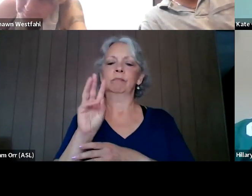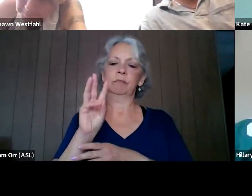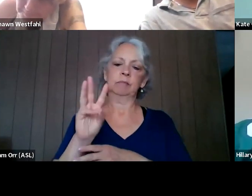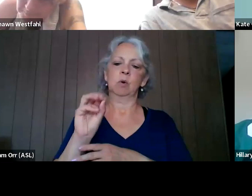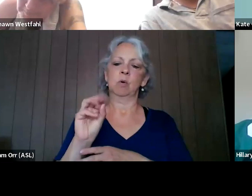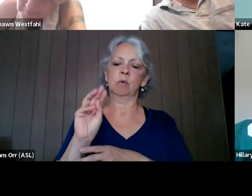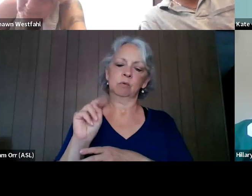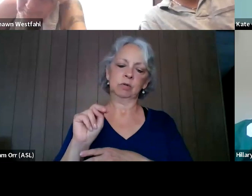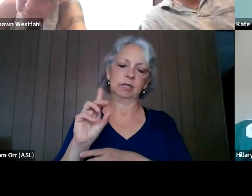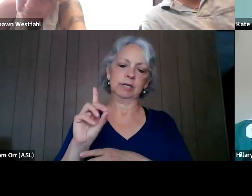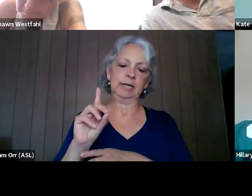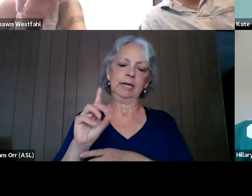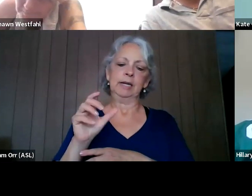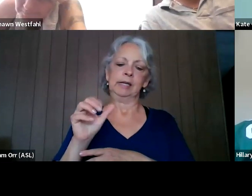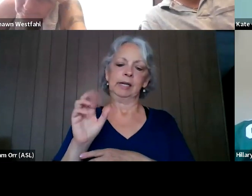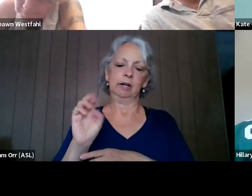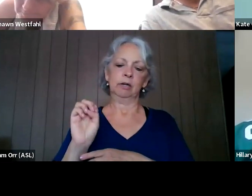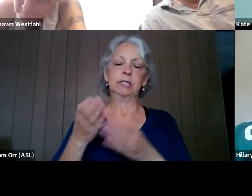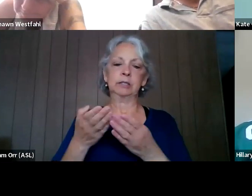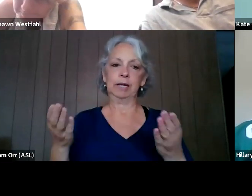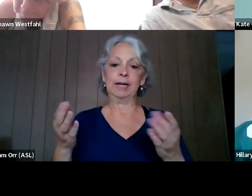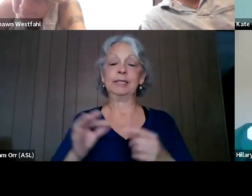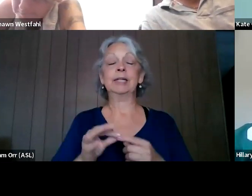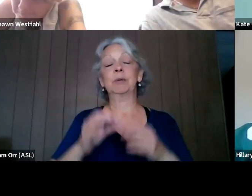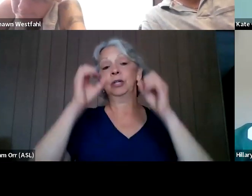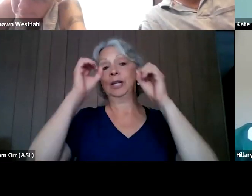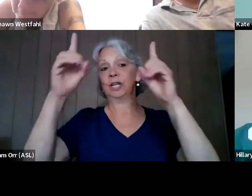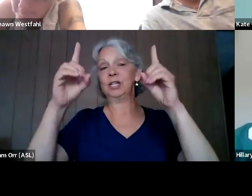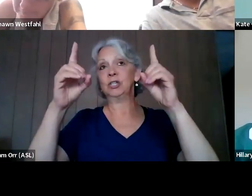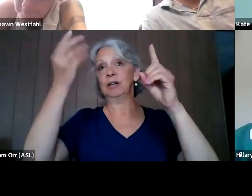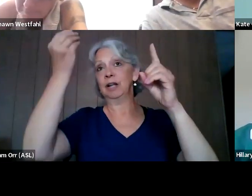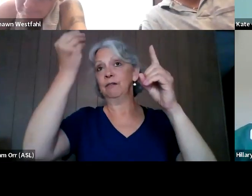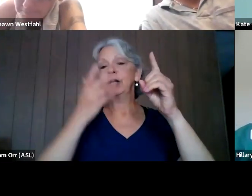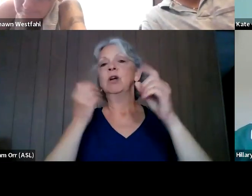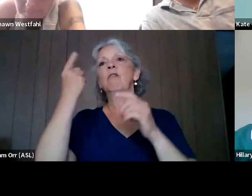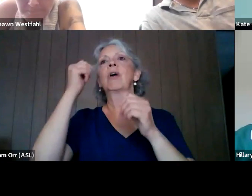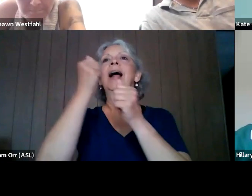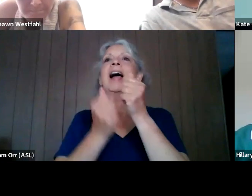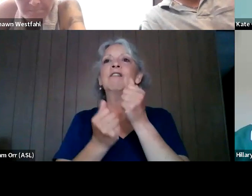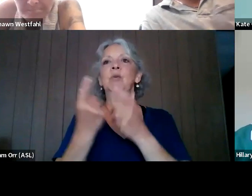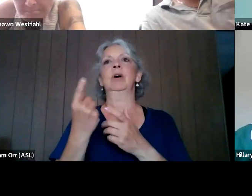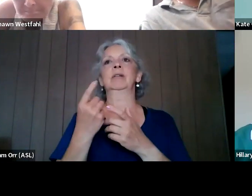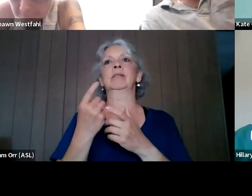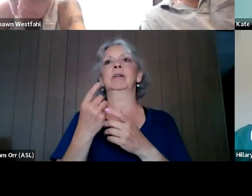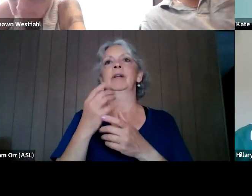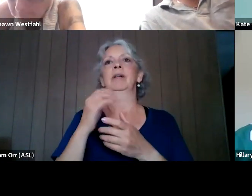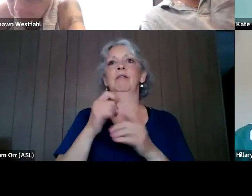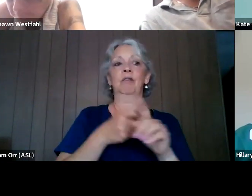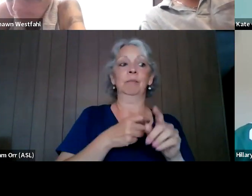and especially education and information for everyone down the line from the addict